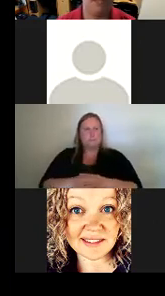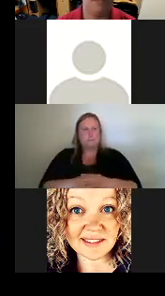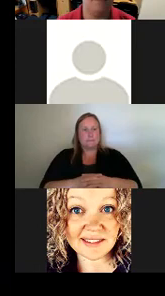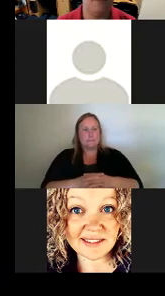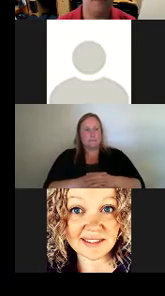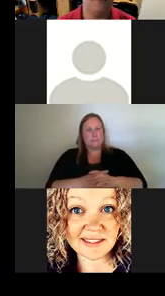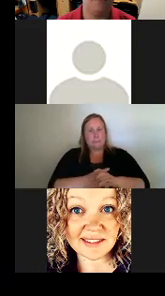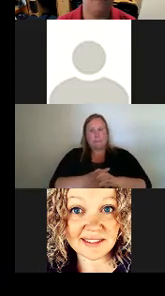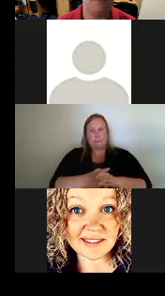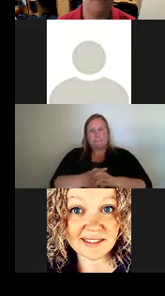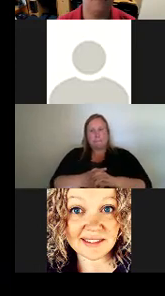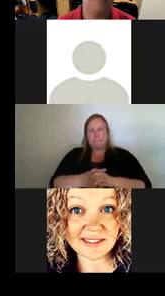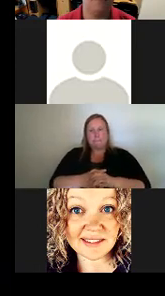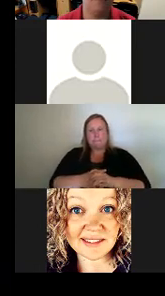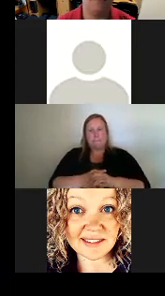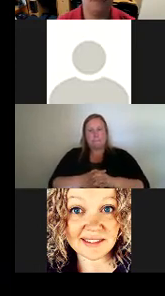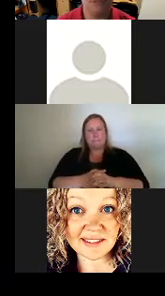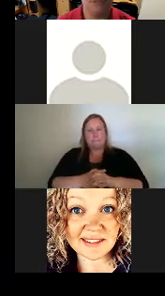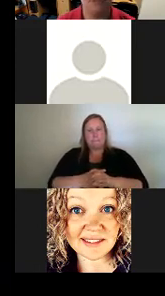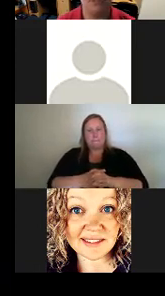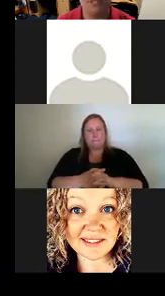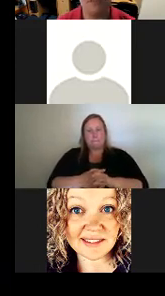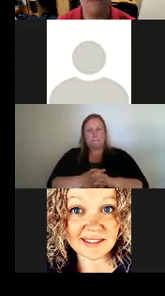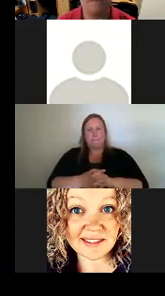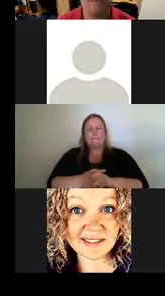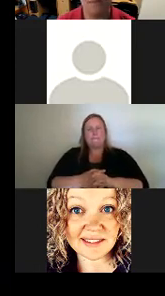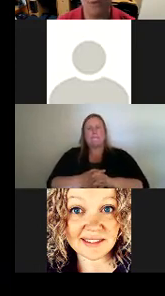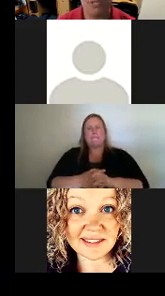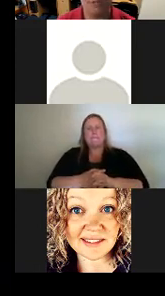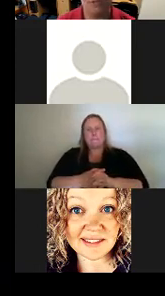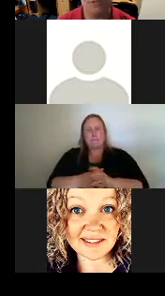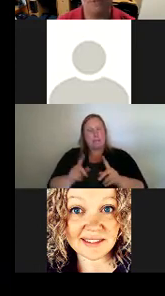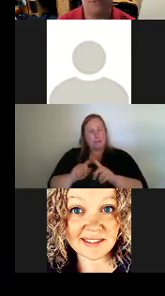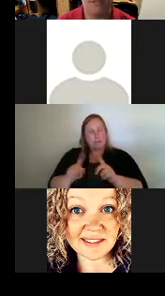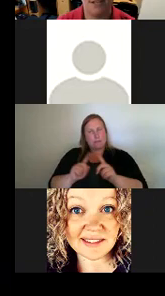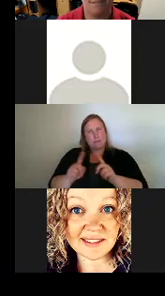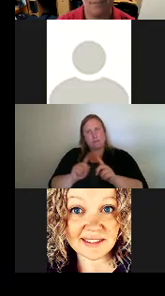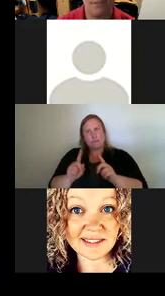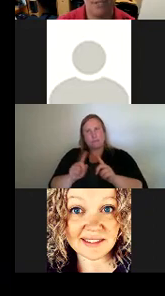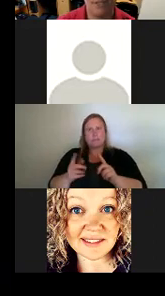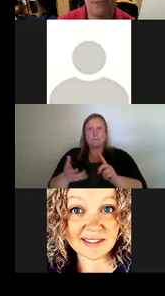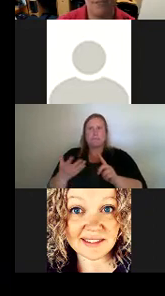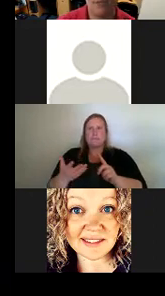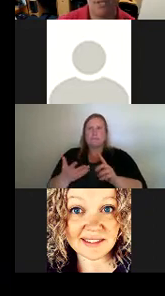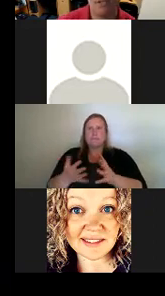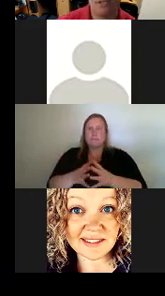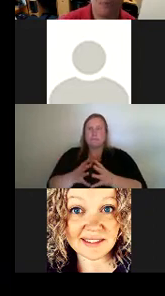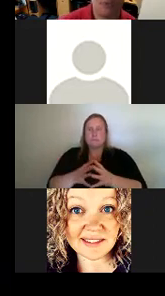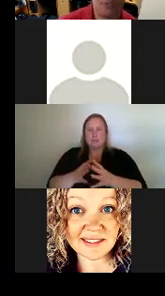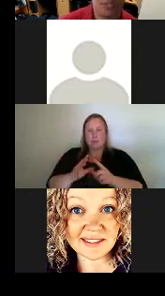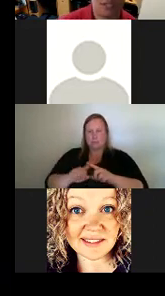THERE IS DIFFERENT VERSIONS -- THERE IS A DIFFERENCE BETWEEN